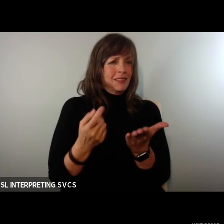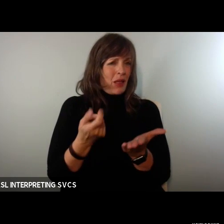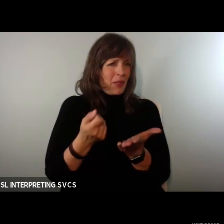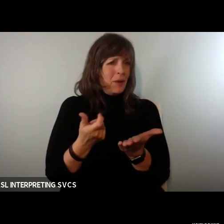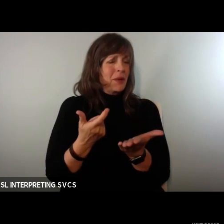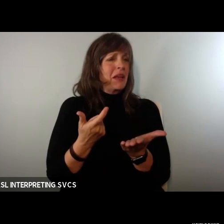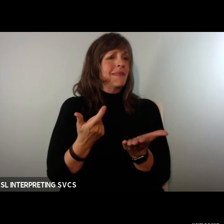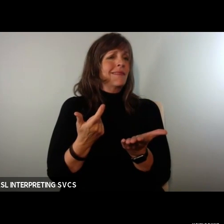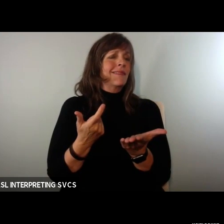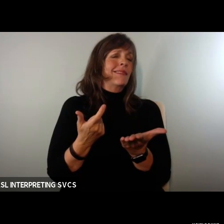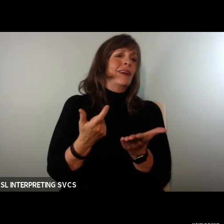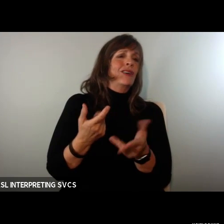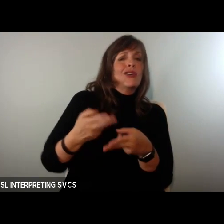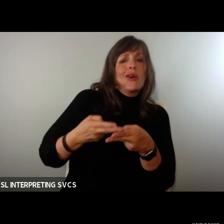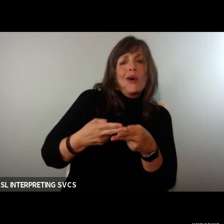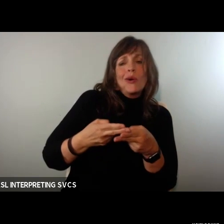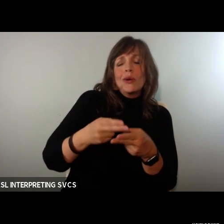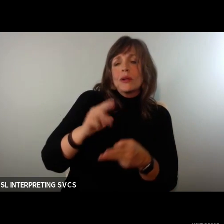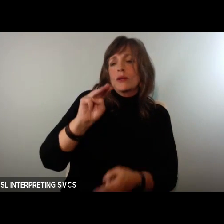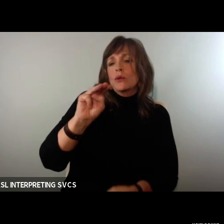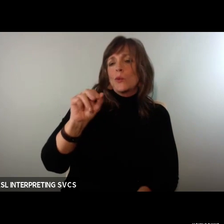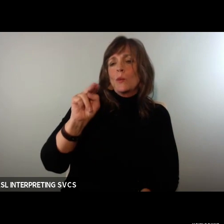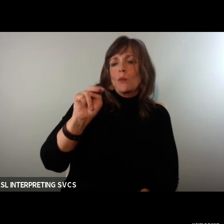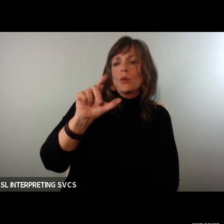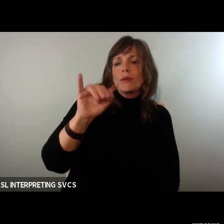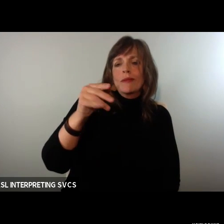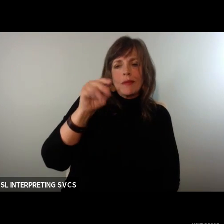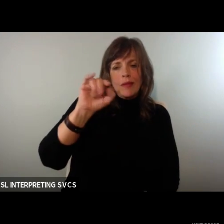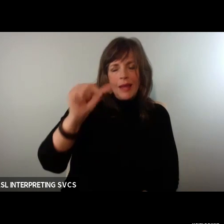as moonlighting, consulting, subcontracting,